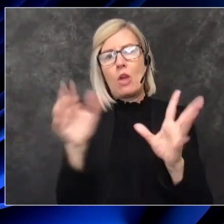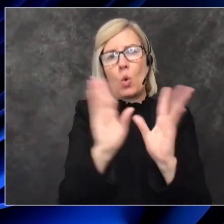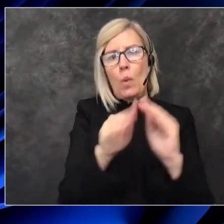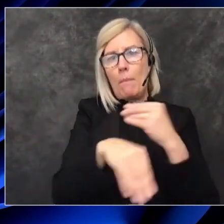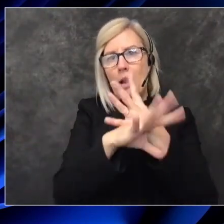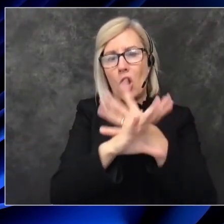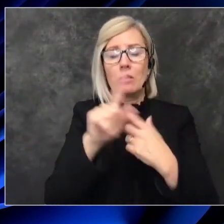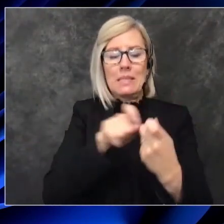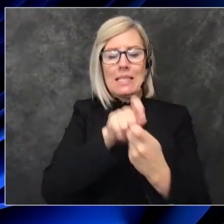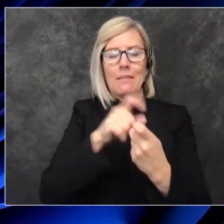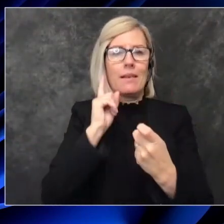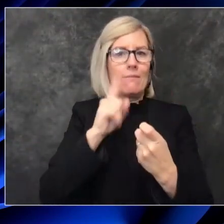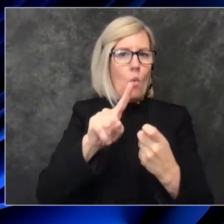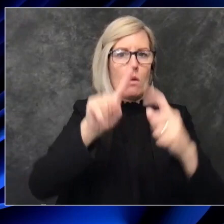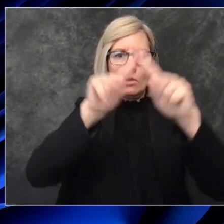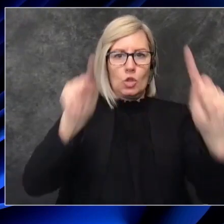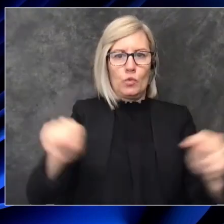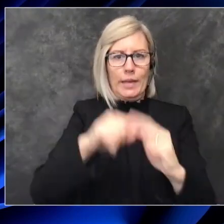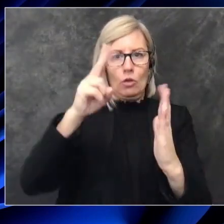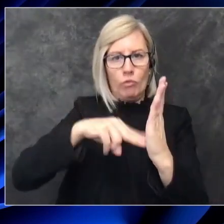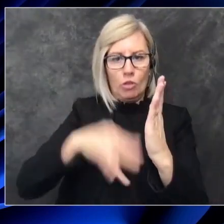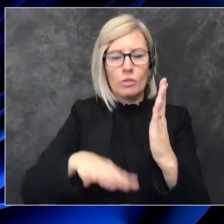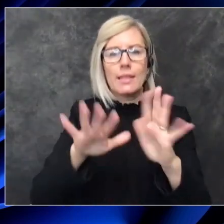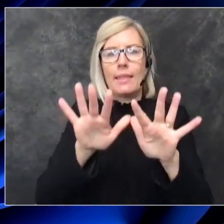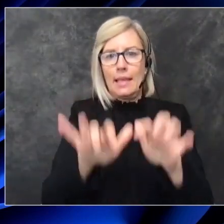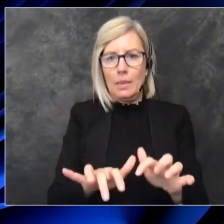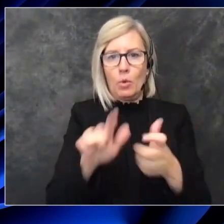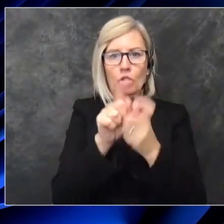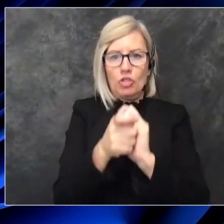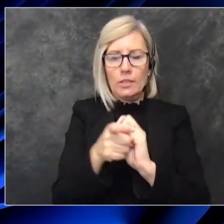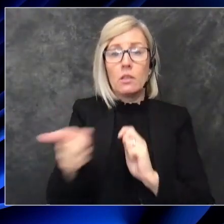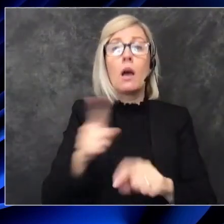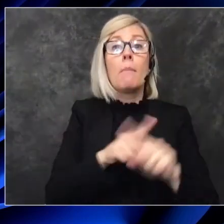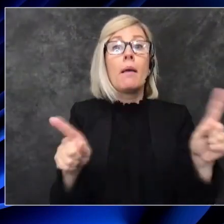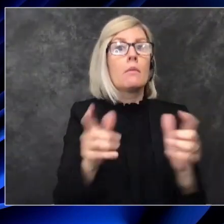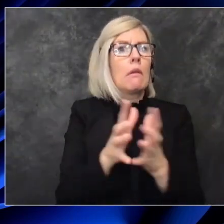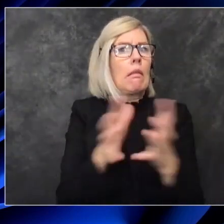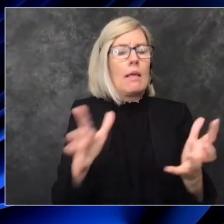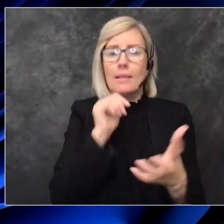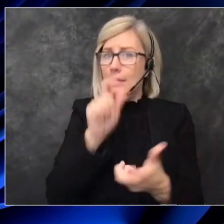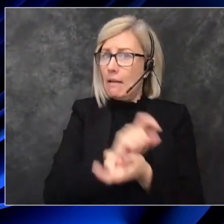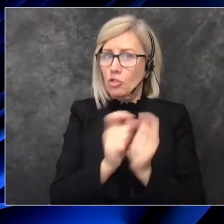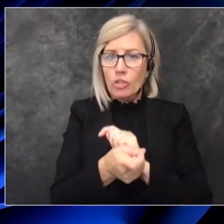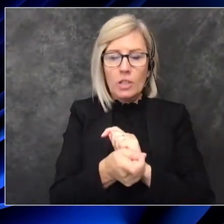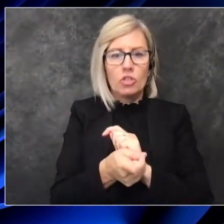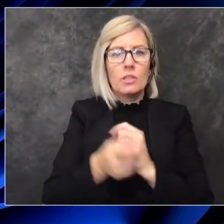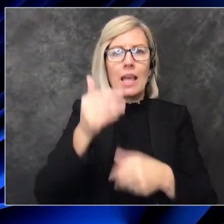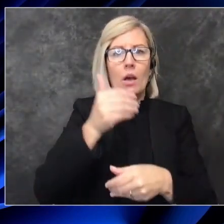users and the keyboard changes there, but there's a lot that hasn't changed that windows u. I still use that today and win 11.